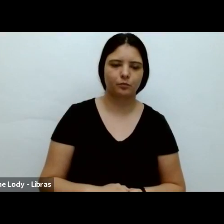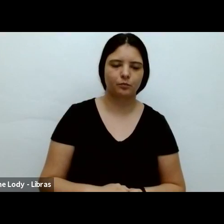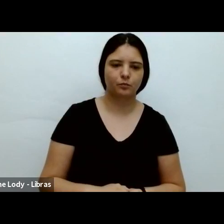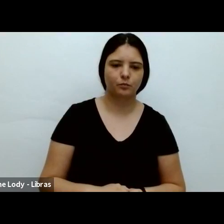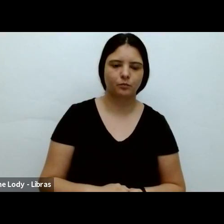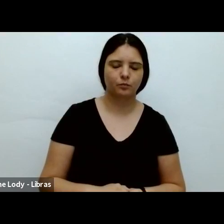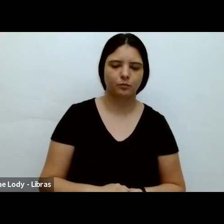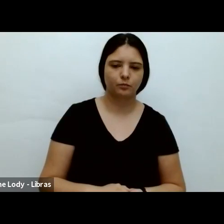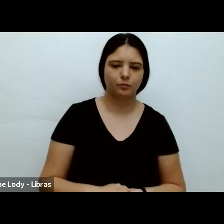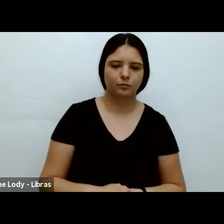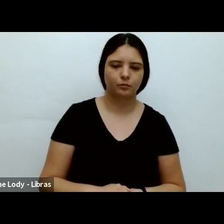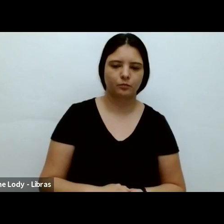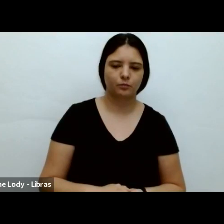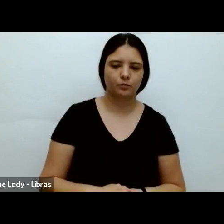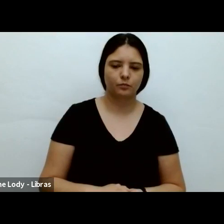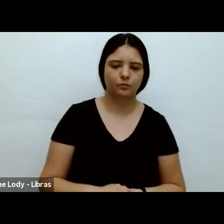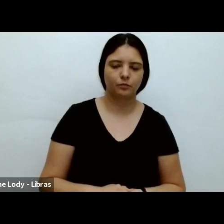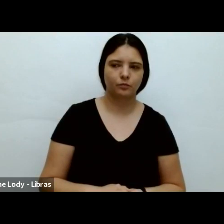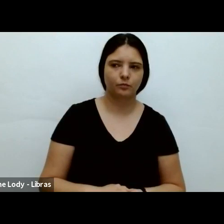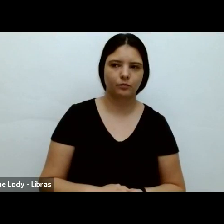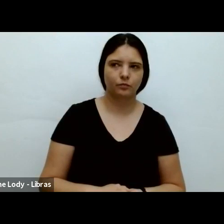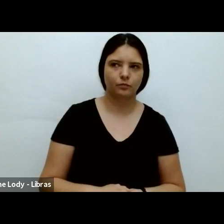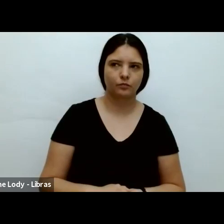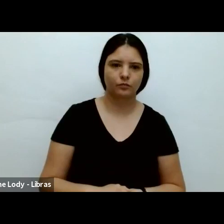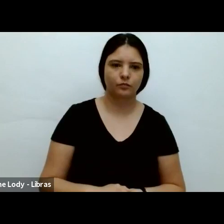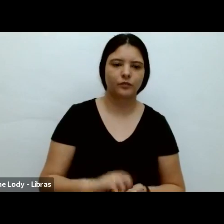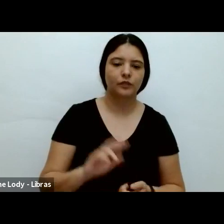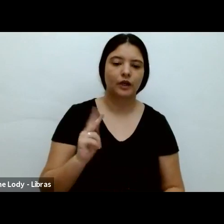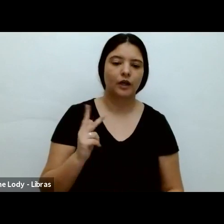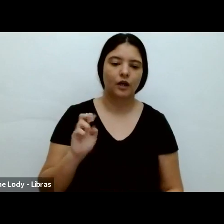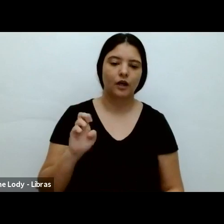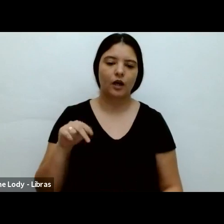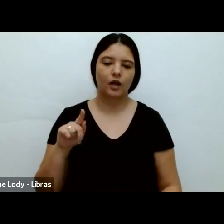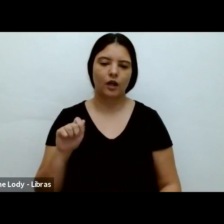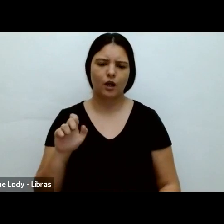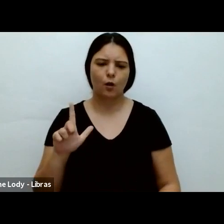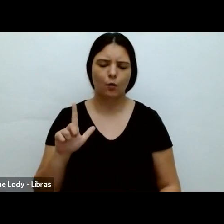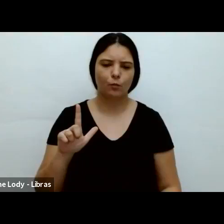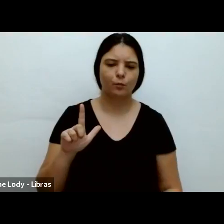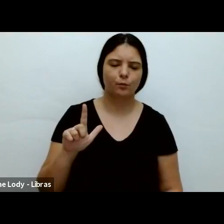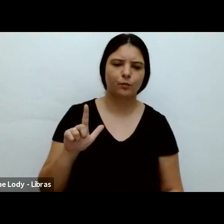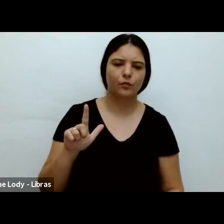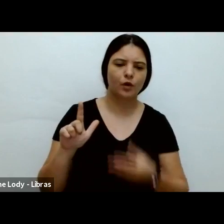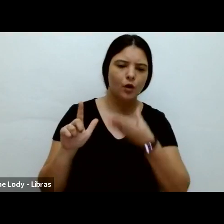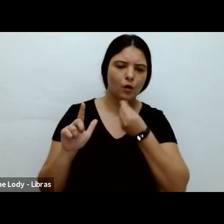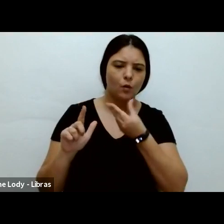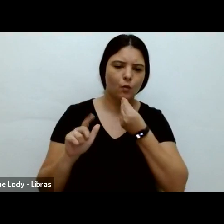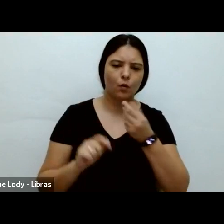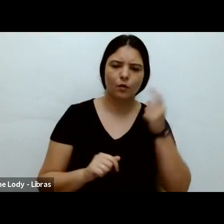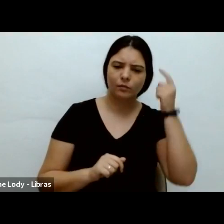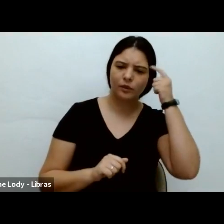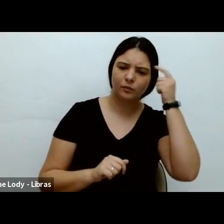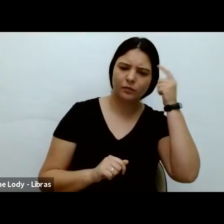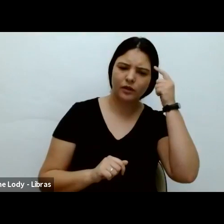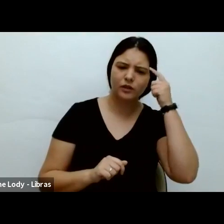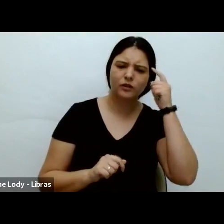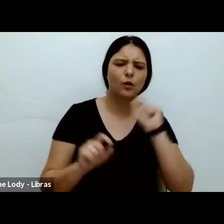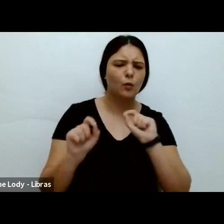How would real with not. real he go I'm sorry, think real he go I'm sorry, think. nk of the sub of the subjective of.